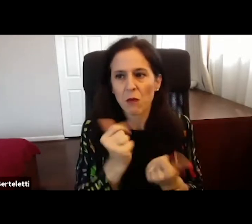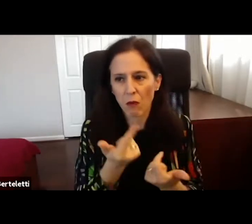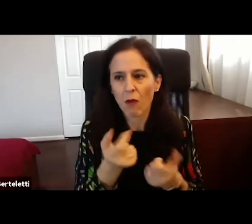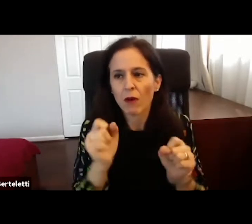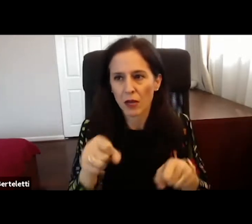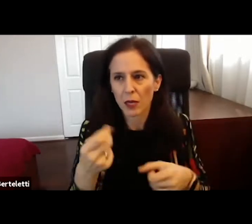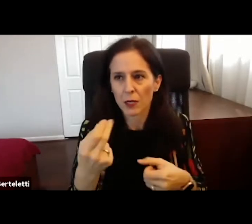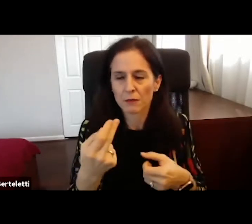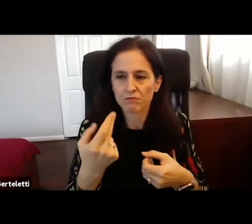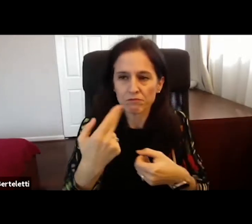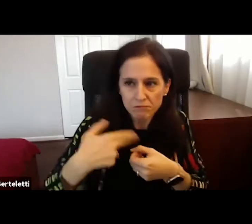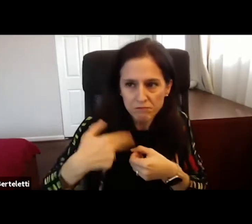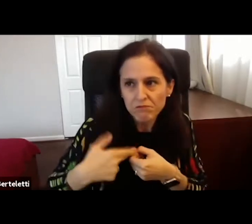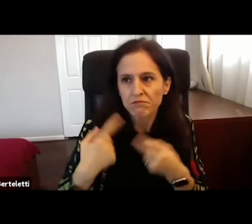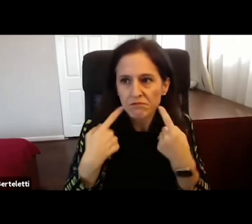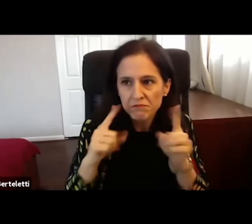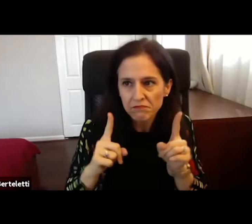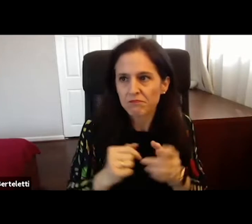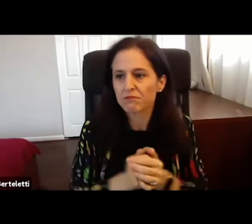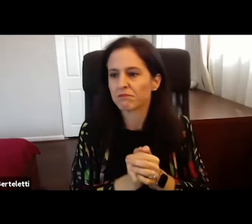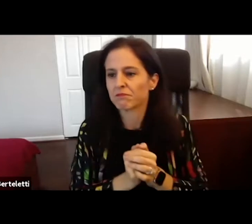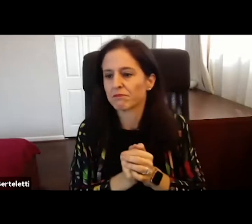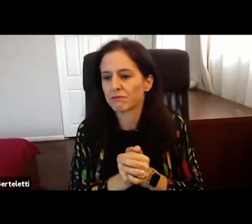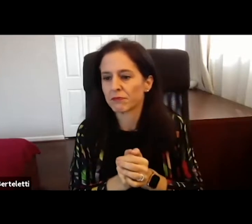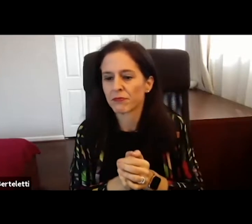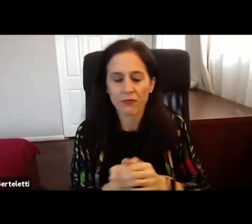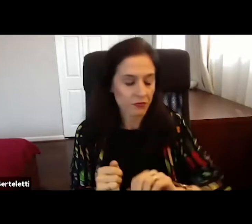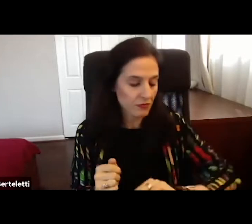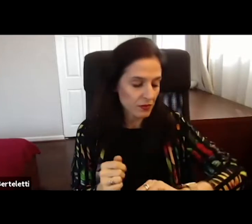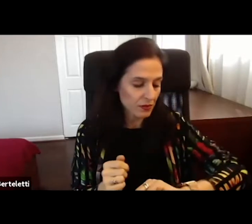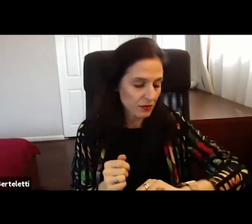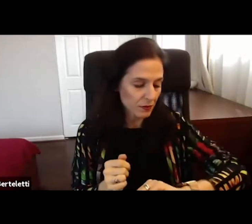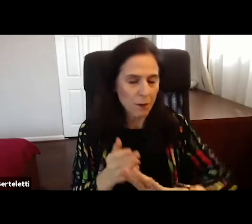so i'm just going to wait a few more moments for more people to attend